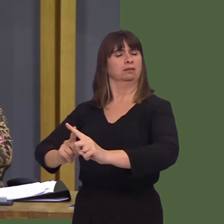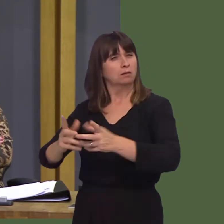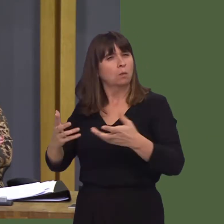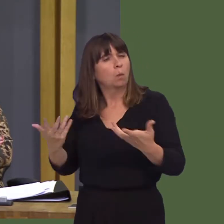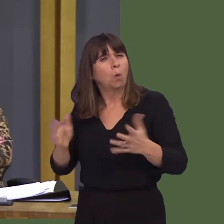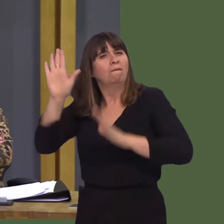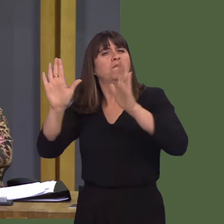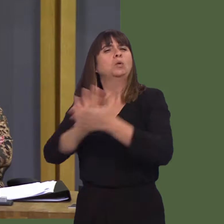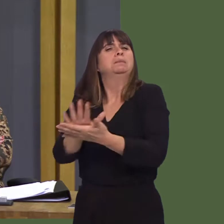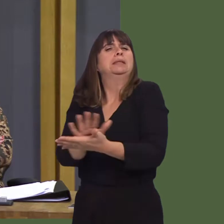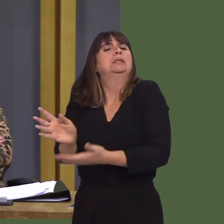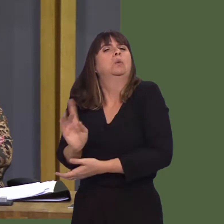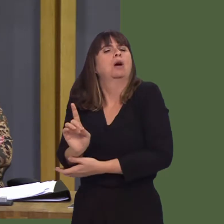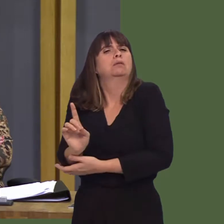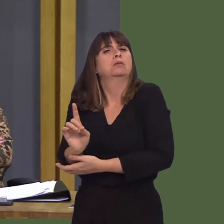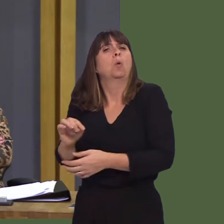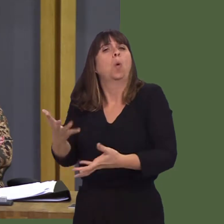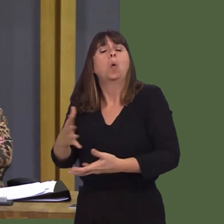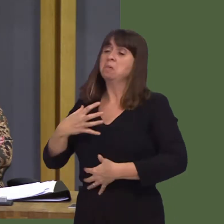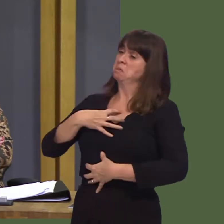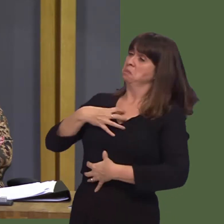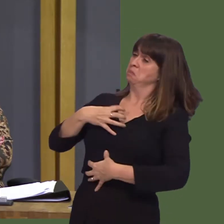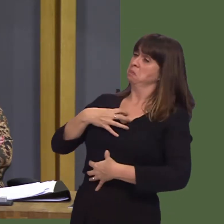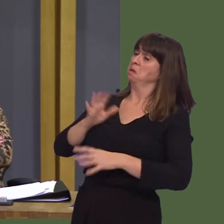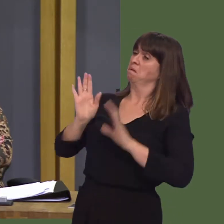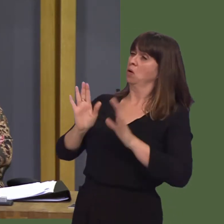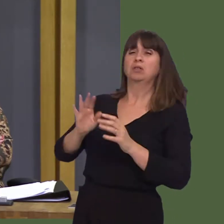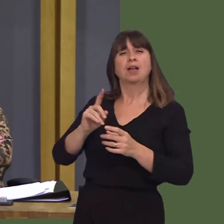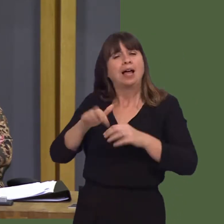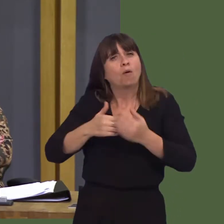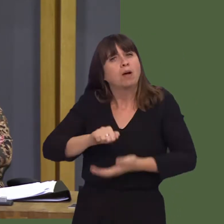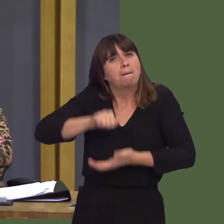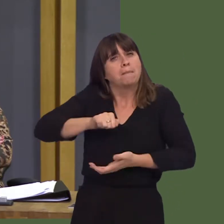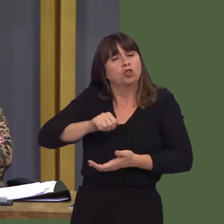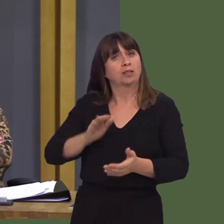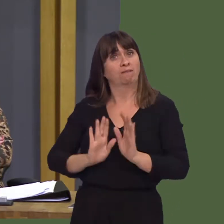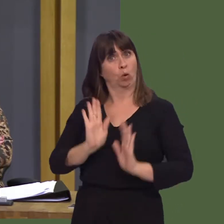Similarly, in relation to the second vote, the budgetary vote as well, if that vote is